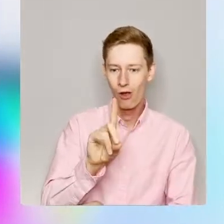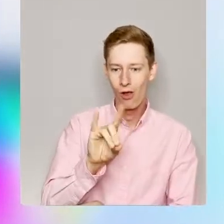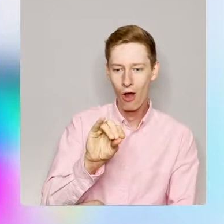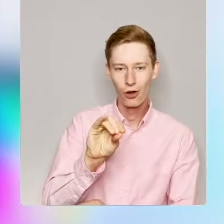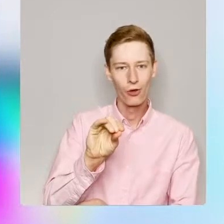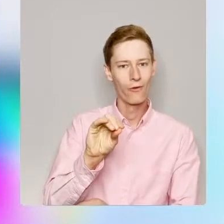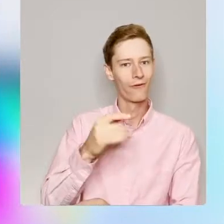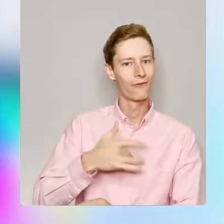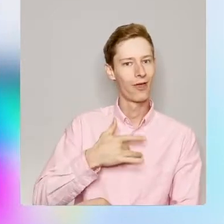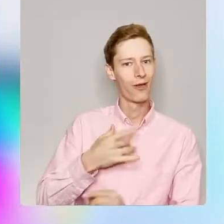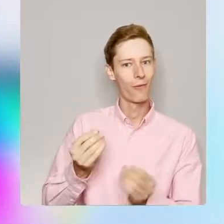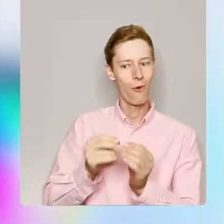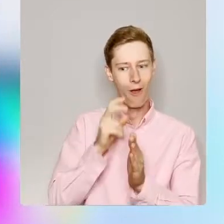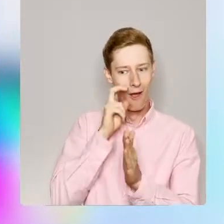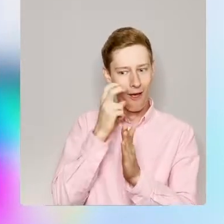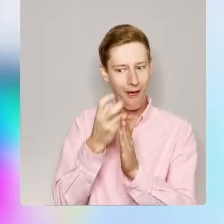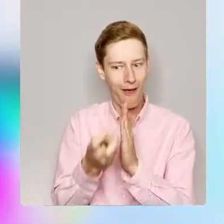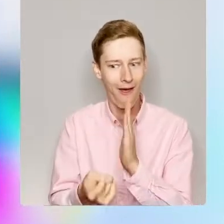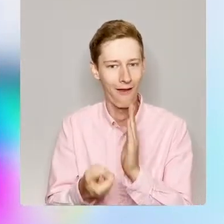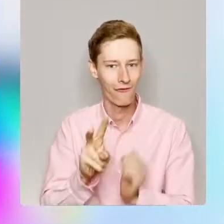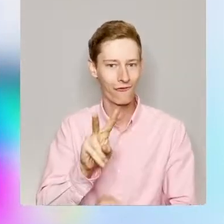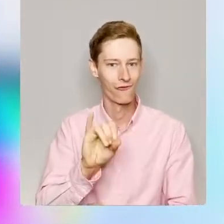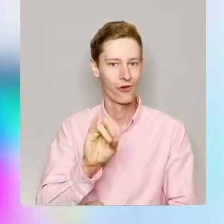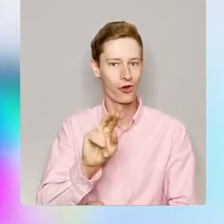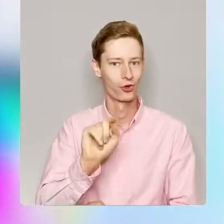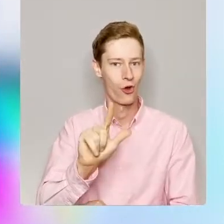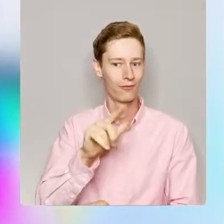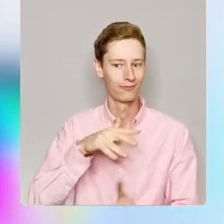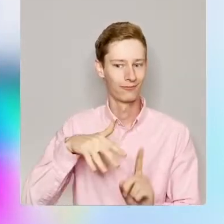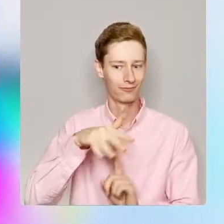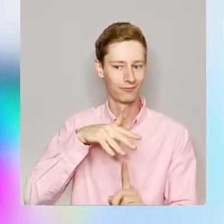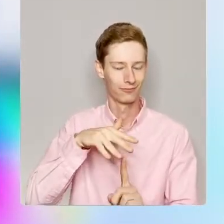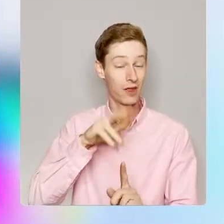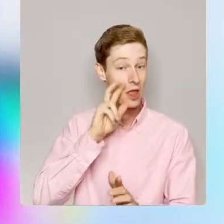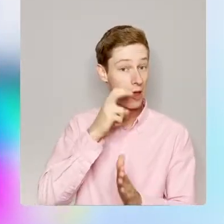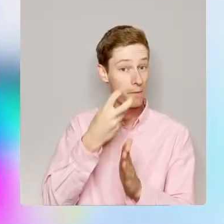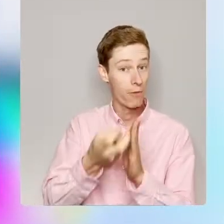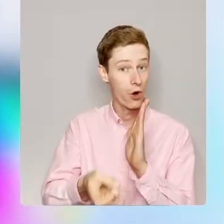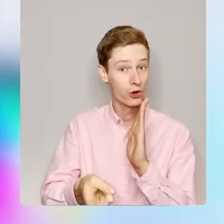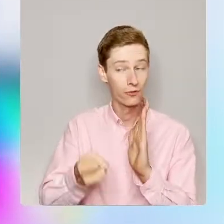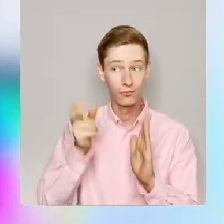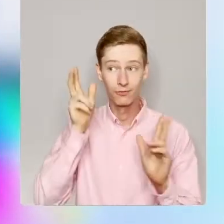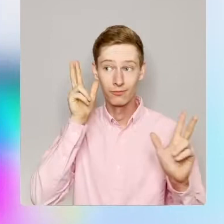when they're in virtual environments. Immersive audio creates dimensionality,